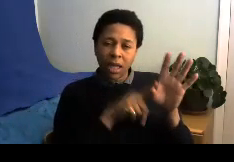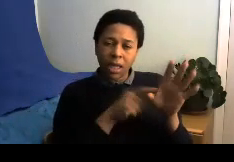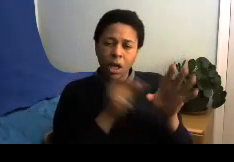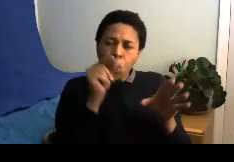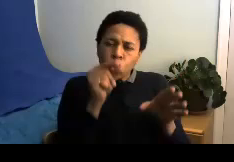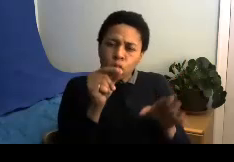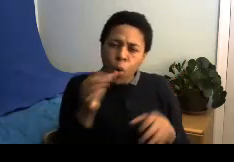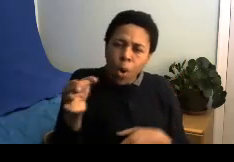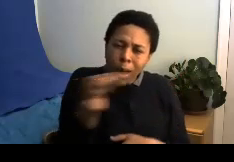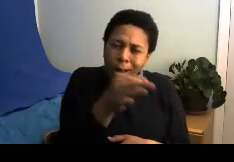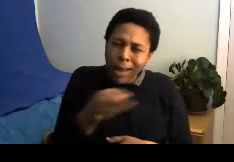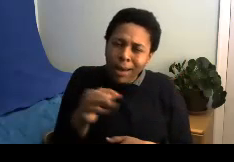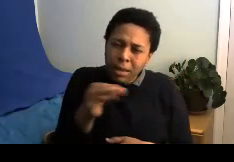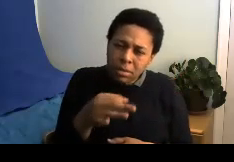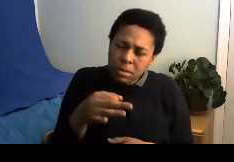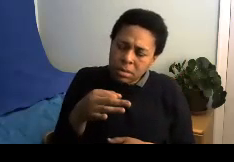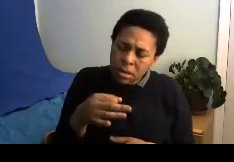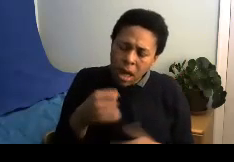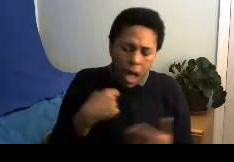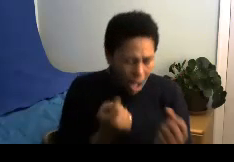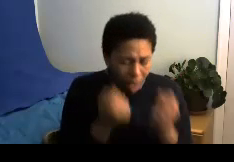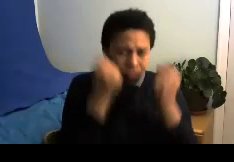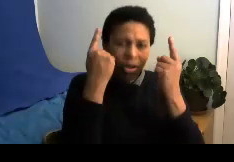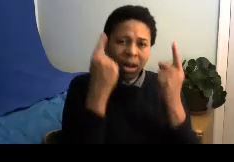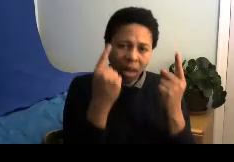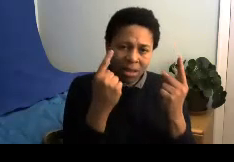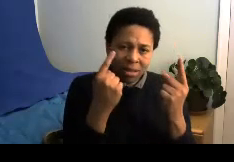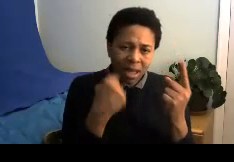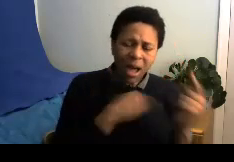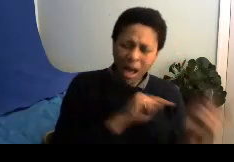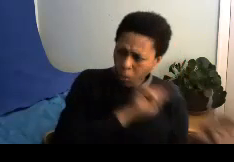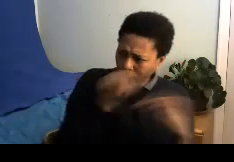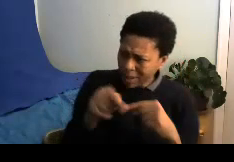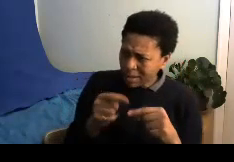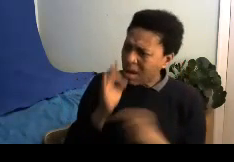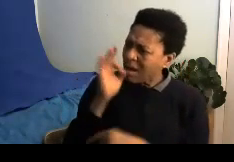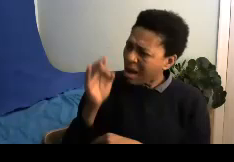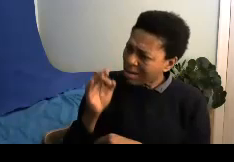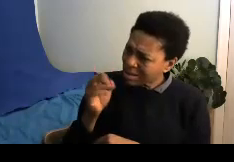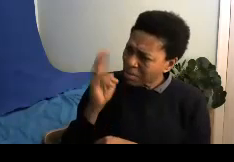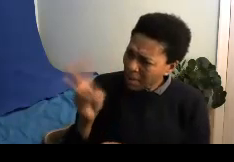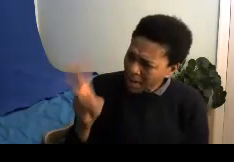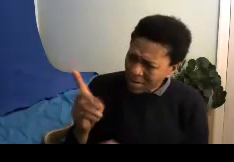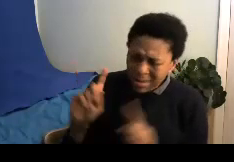parents what their lives are like, in the West Indies and you know, what they were like, when they first moved to the UK. And